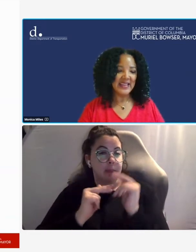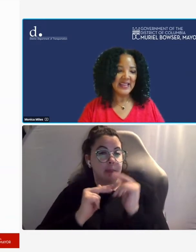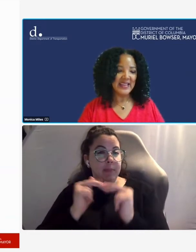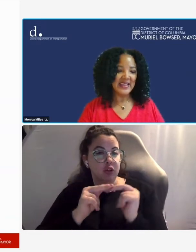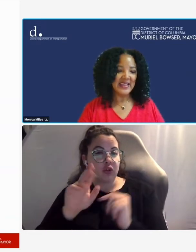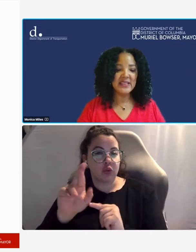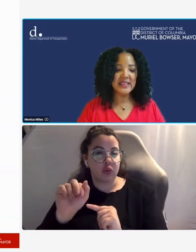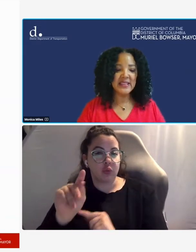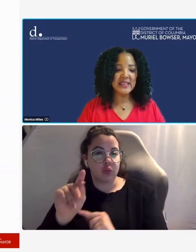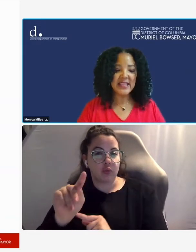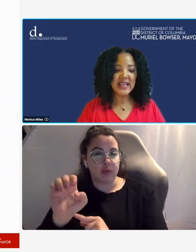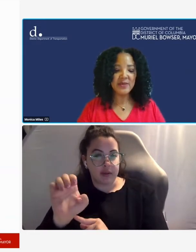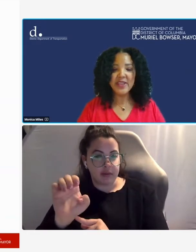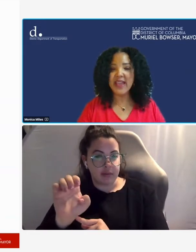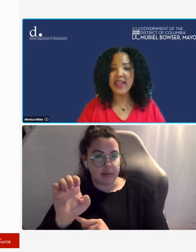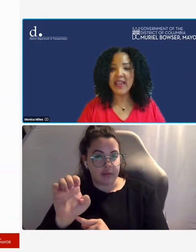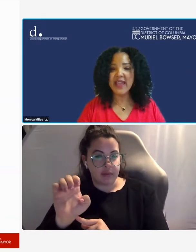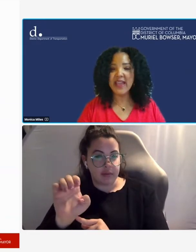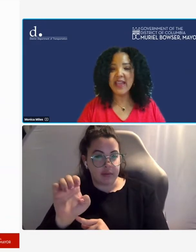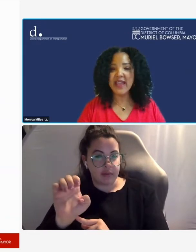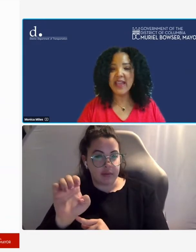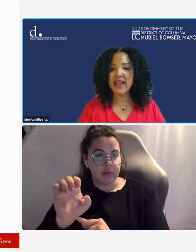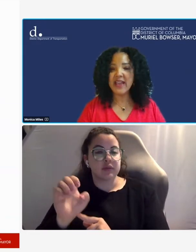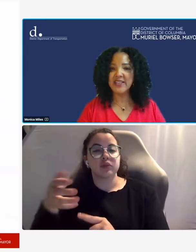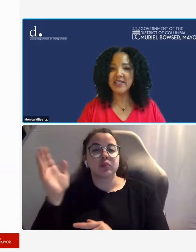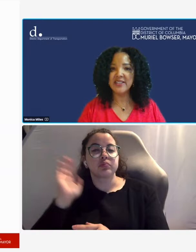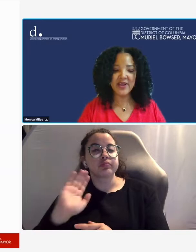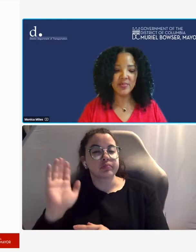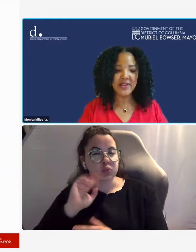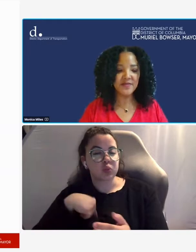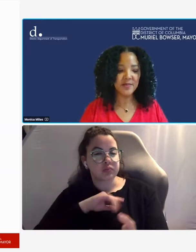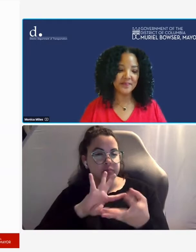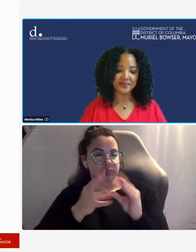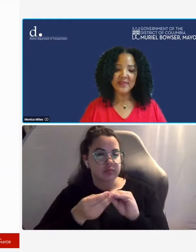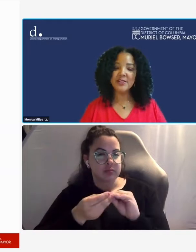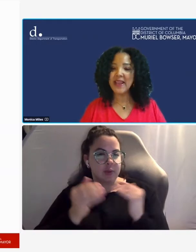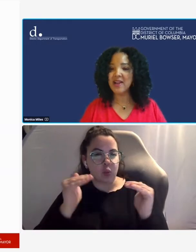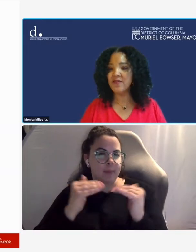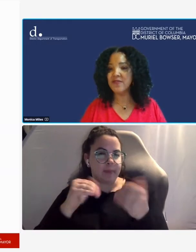so in the last slide we calculated the break break even point so now the final thing that we need